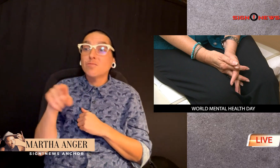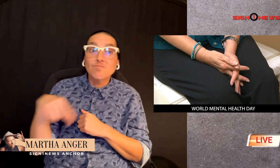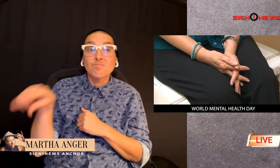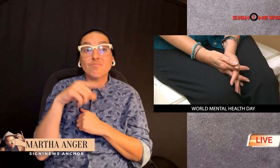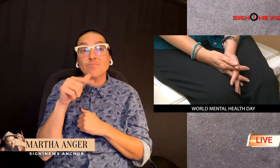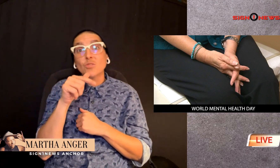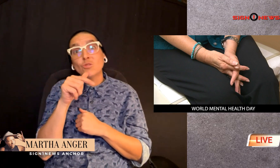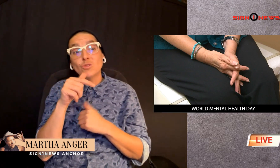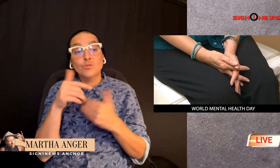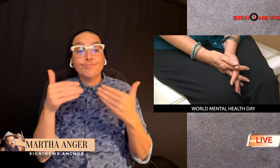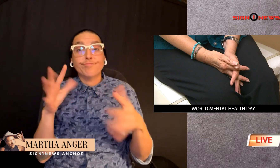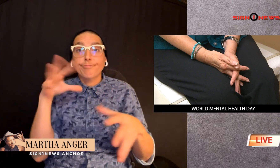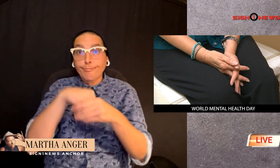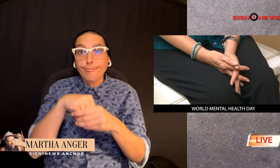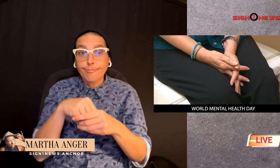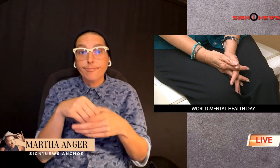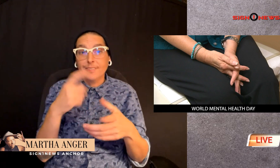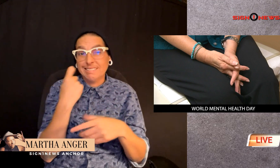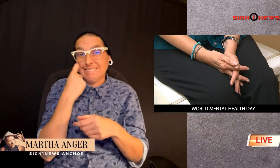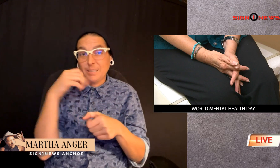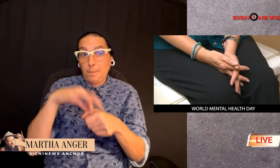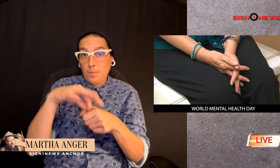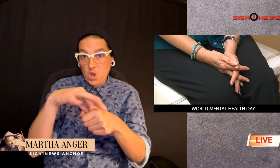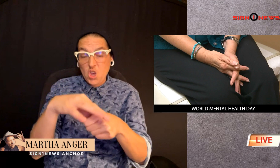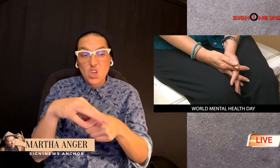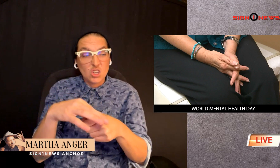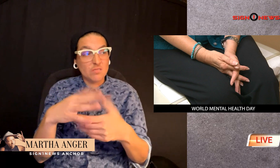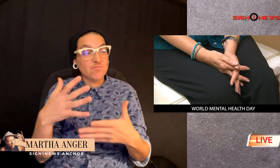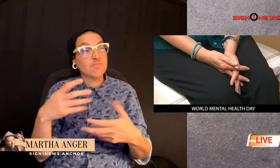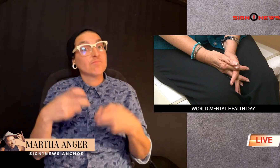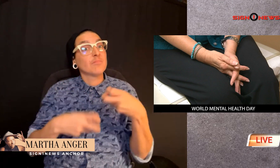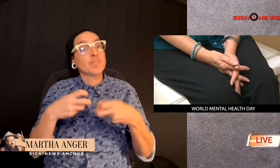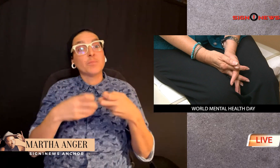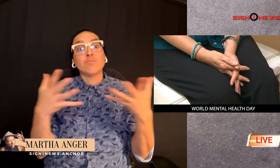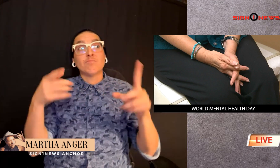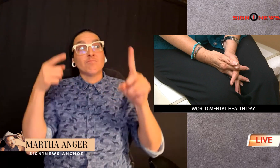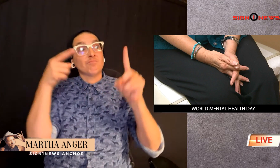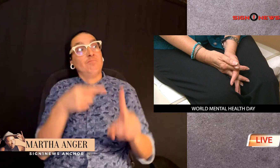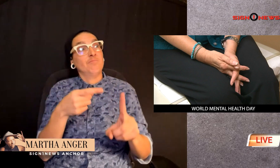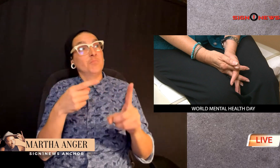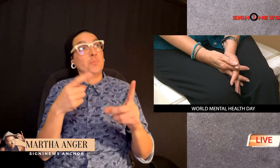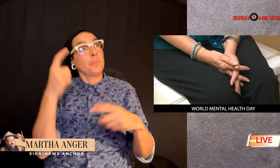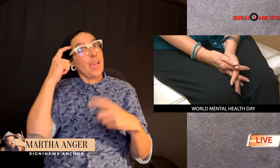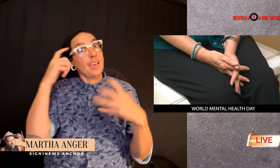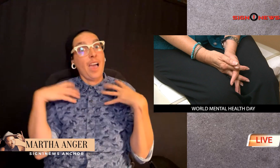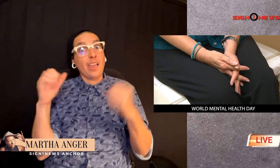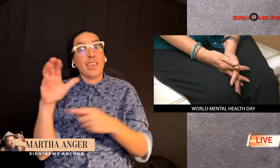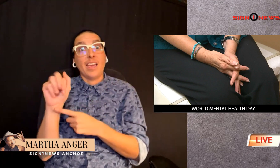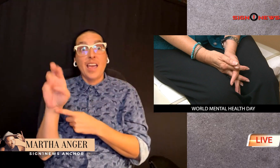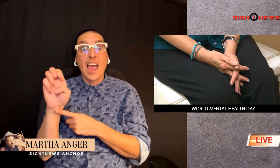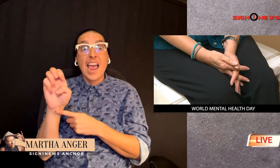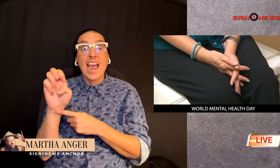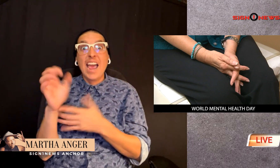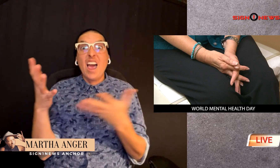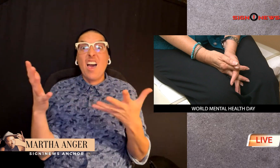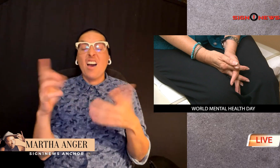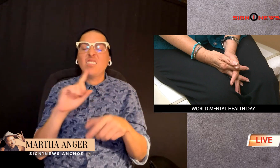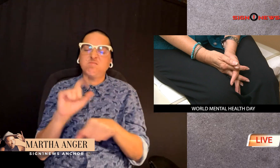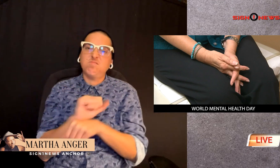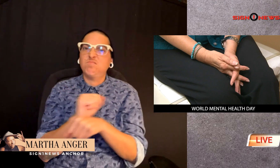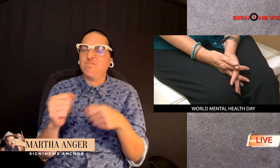80% of those who took part in a recent poll said the cost of mental health care is a big problem.